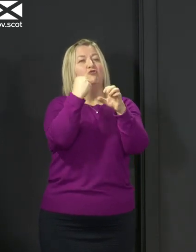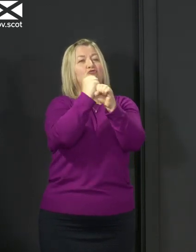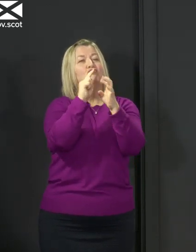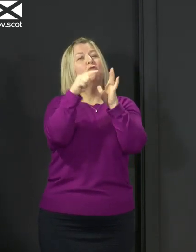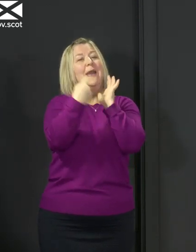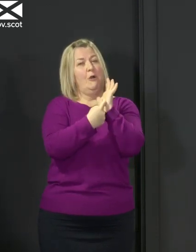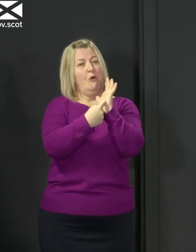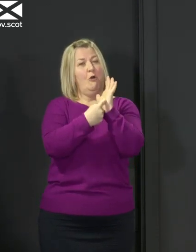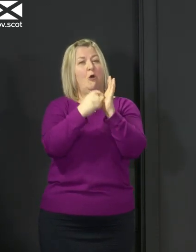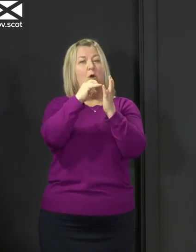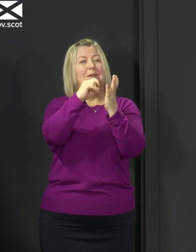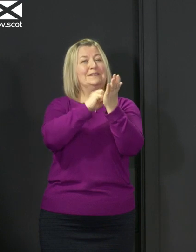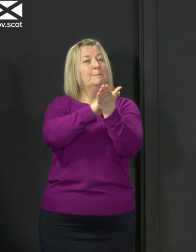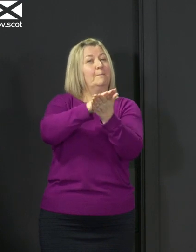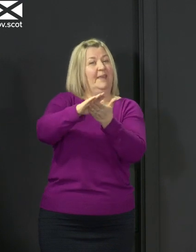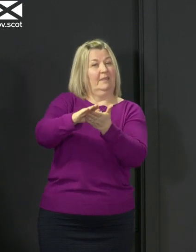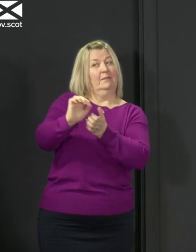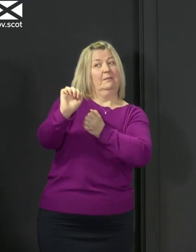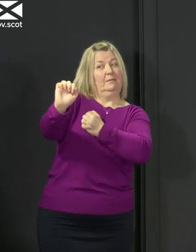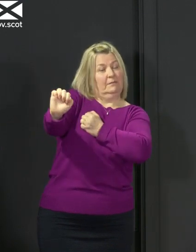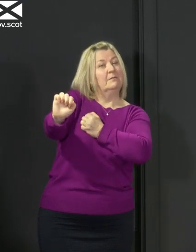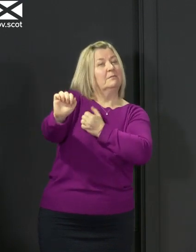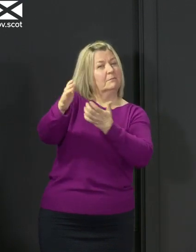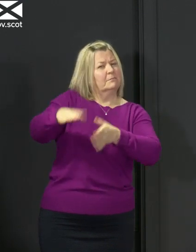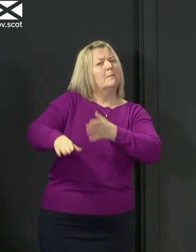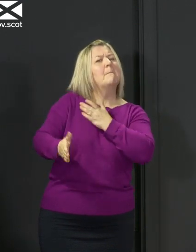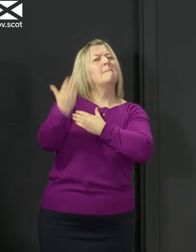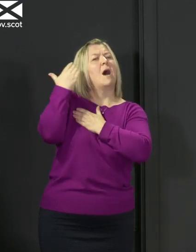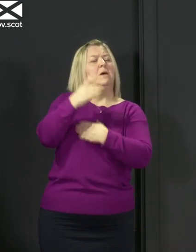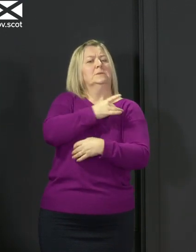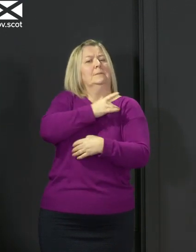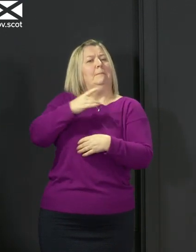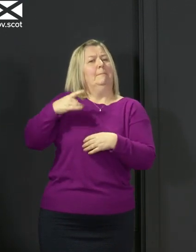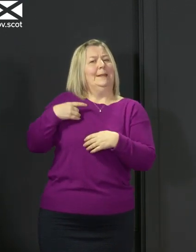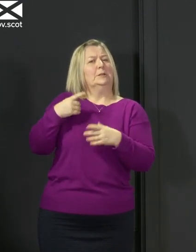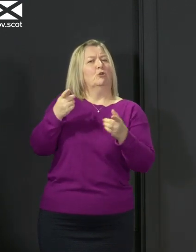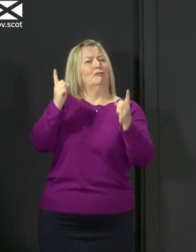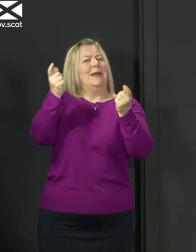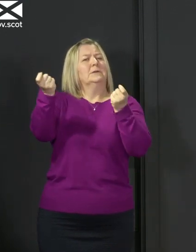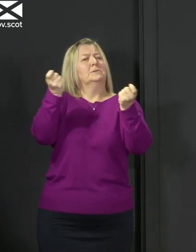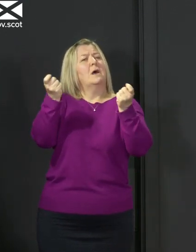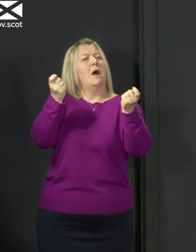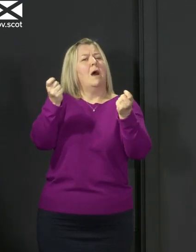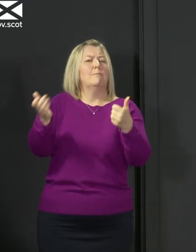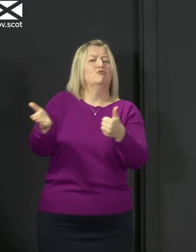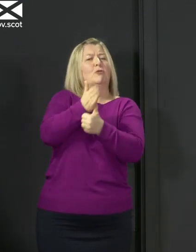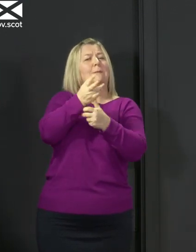a GP and a former medical director for primary care in North Lanarkshire. He has been deputy